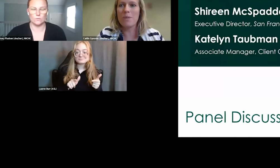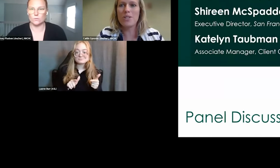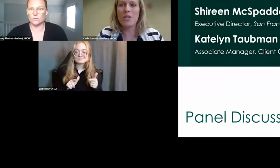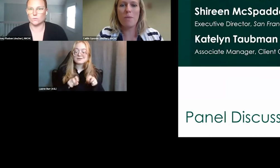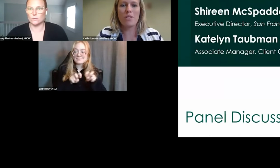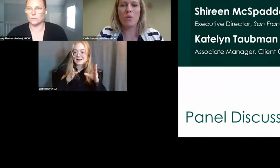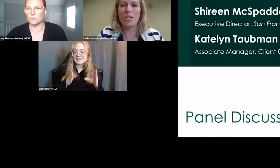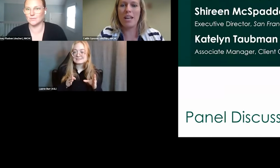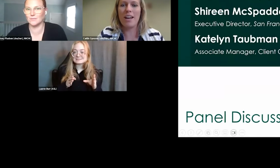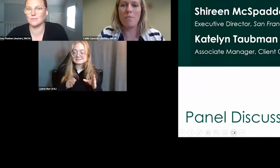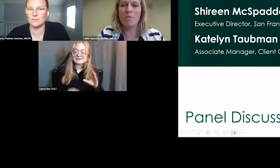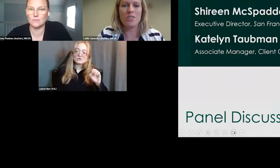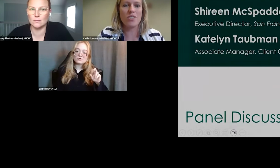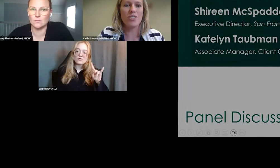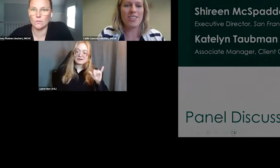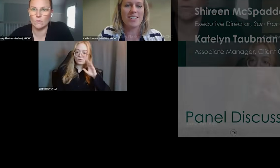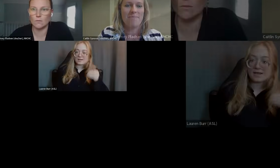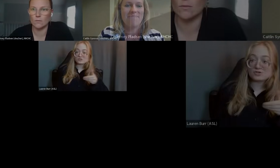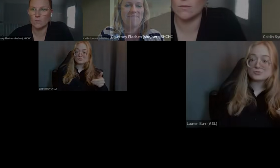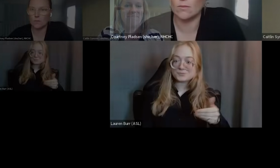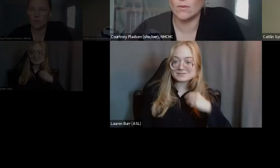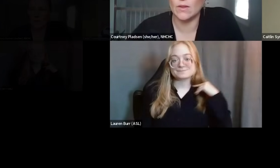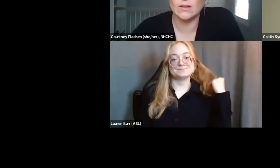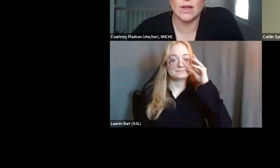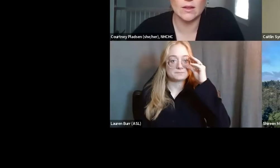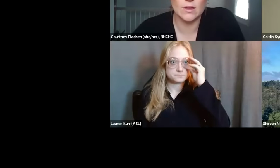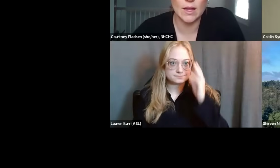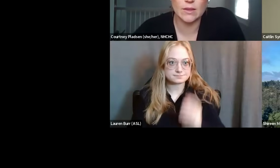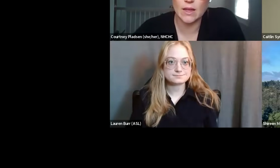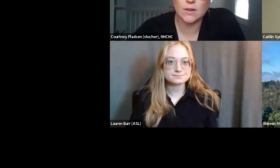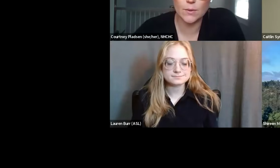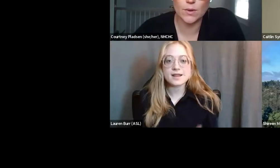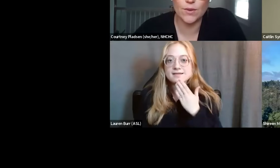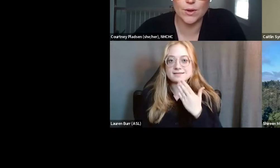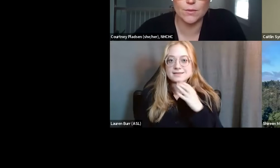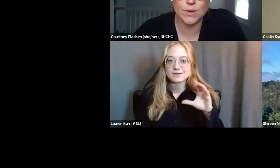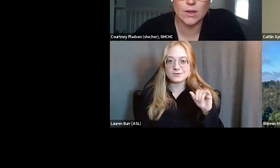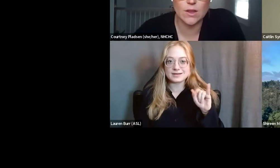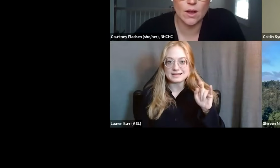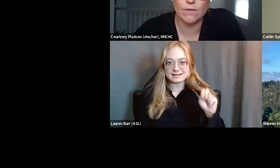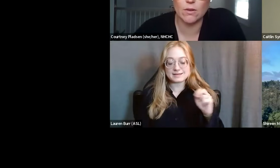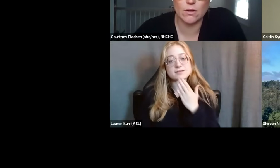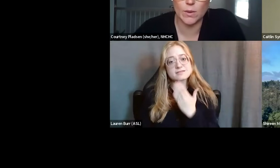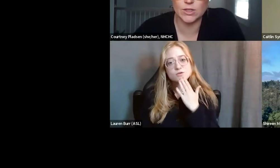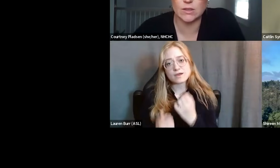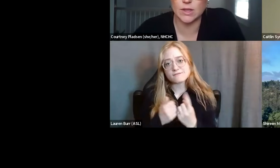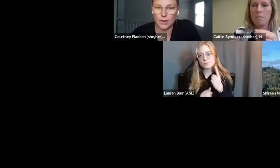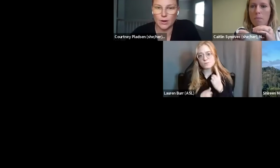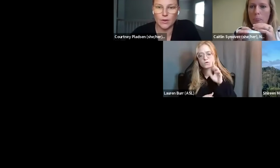I'm gonna turn it back to Courtney for introductions. Thanks Caitlin and thanks everyone for your really thoughtful questions here.